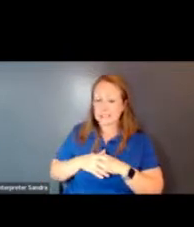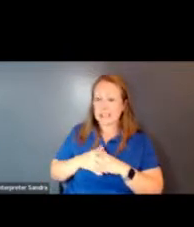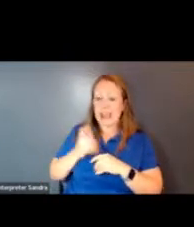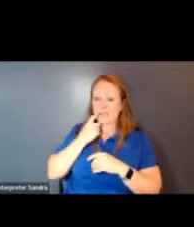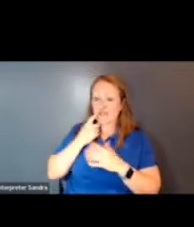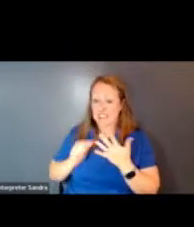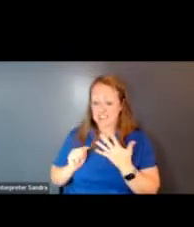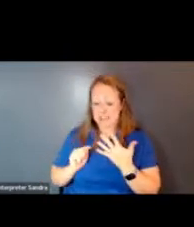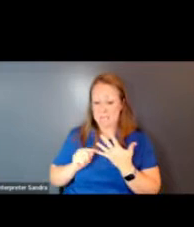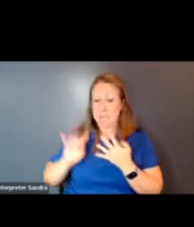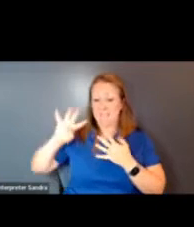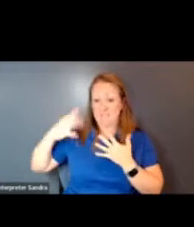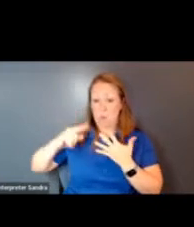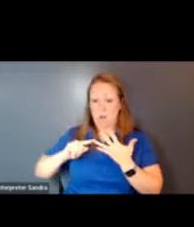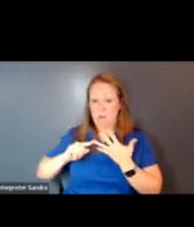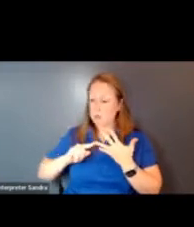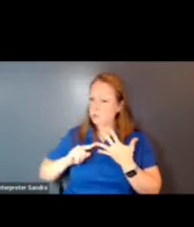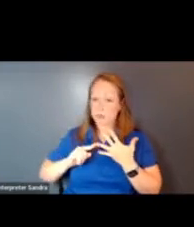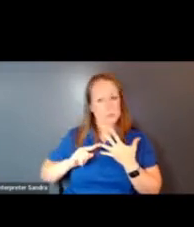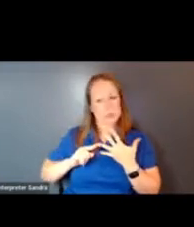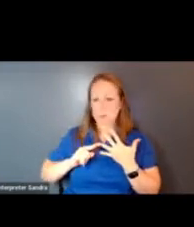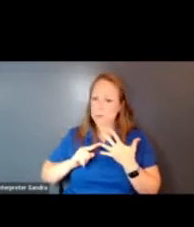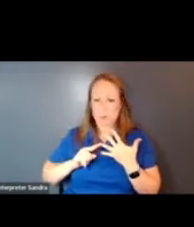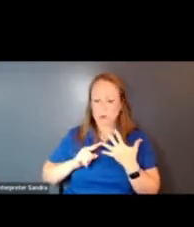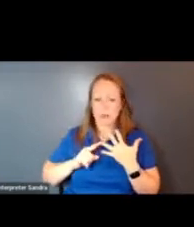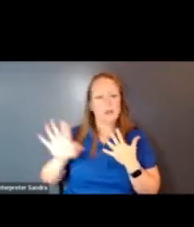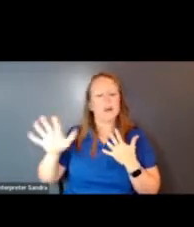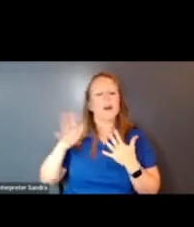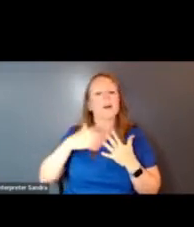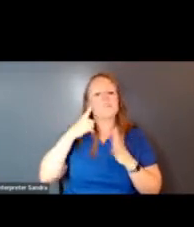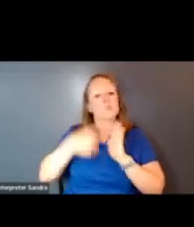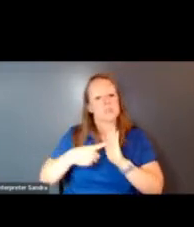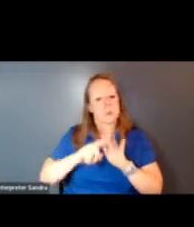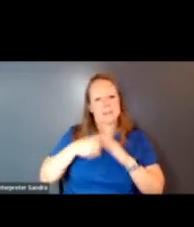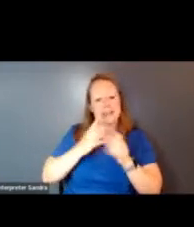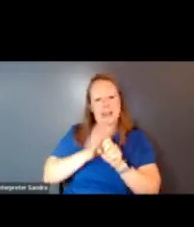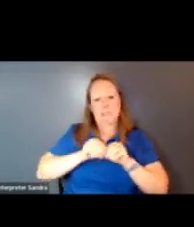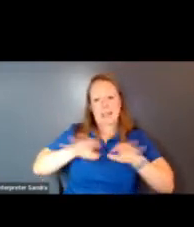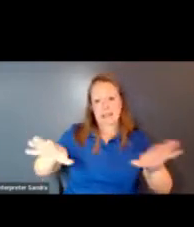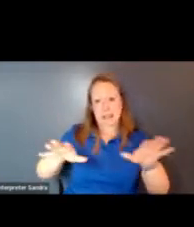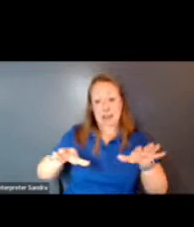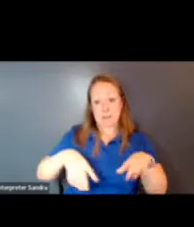much at all. Actually, to give you an example at the beginning of the pandemic, and it was actually super scary. I mean, it